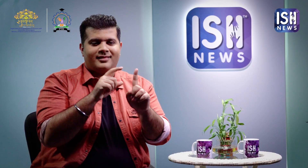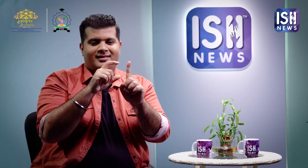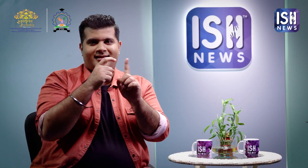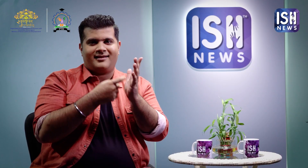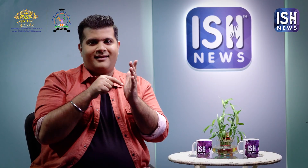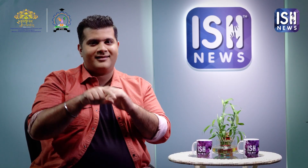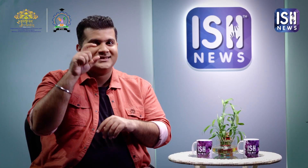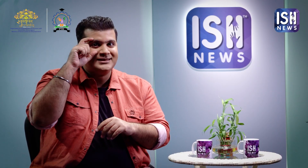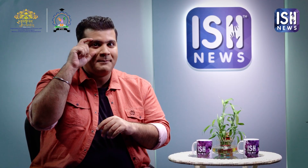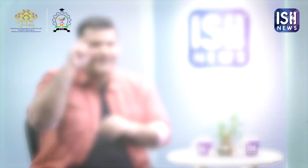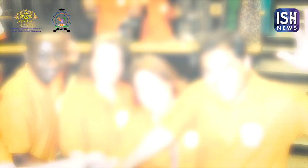He is Dr.Sibaji Panda.